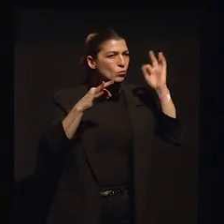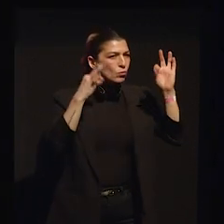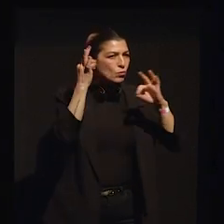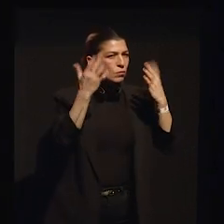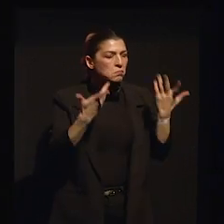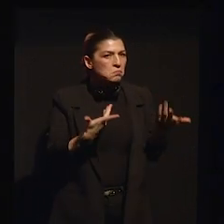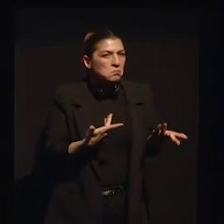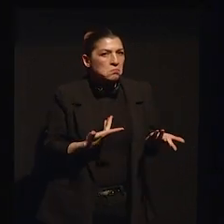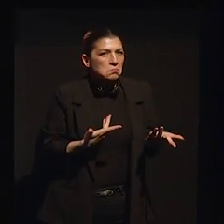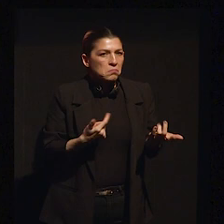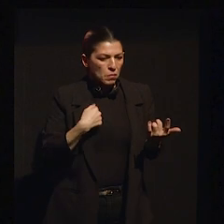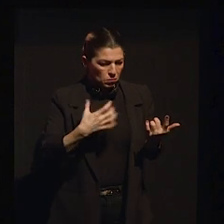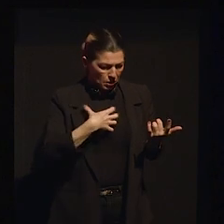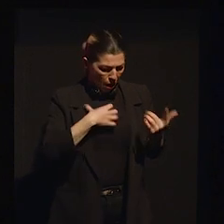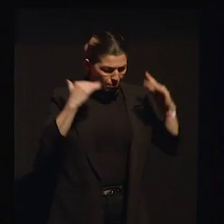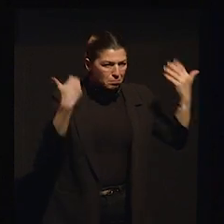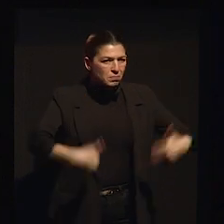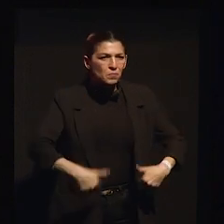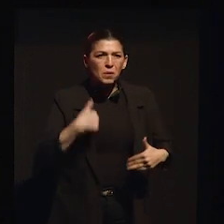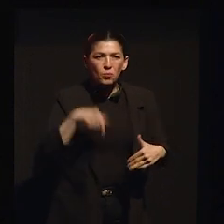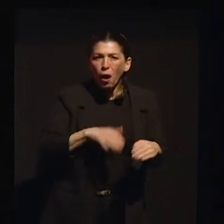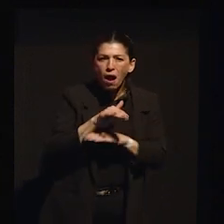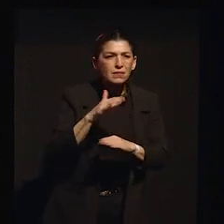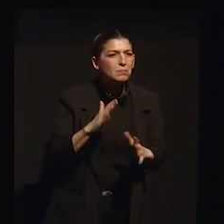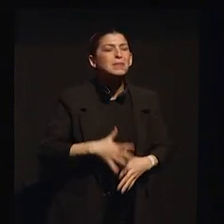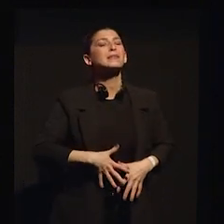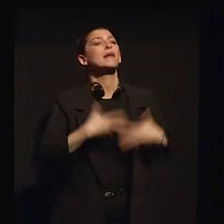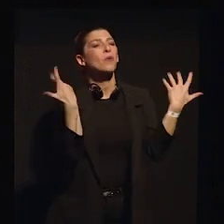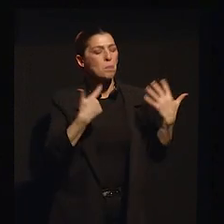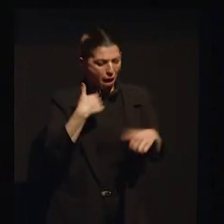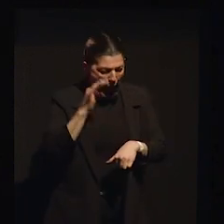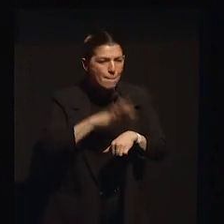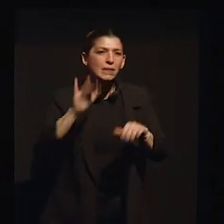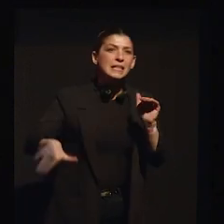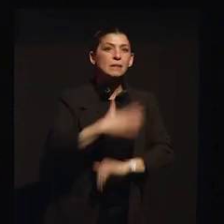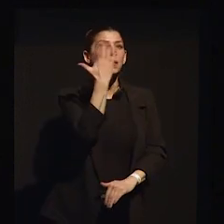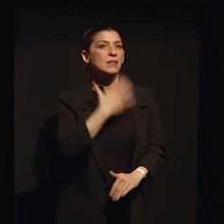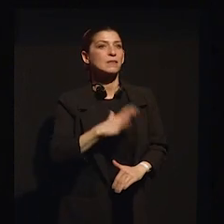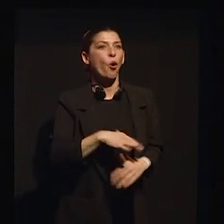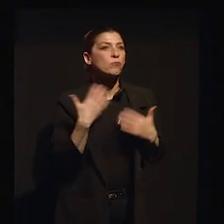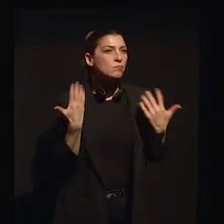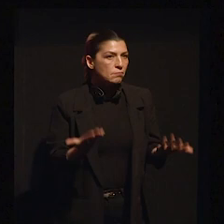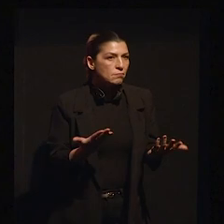That got me thinking and I thought: “I don’t like or want any of the things I have,